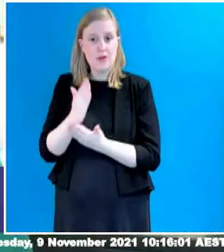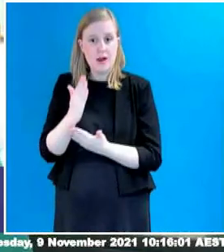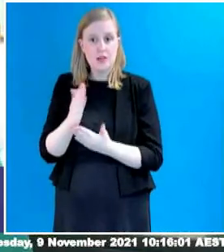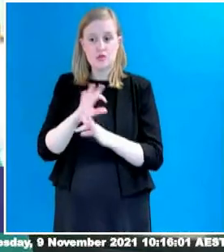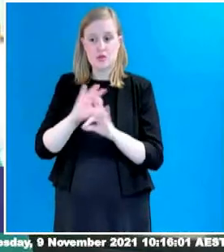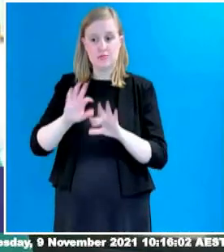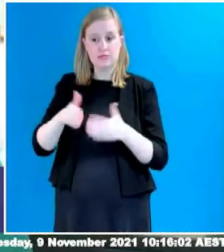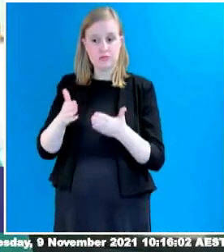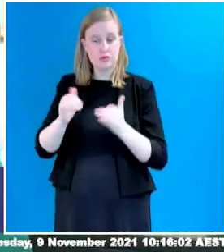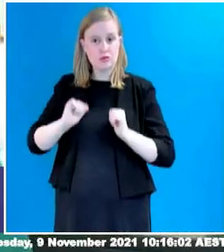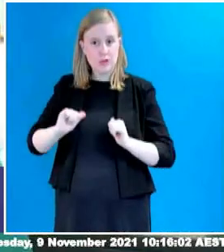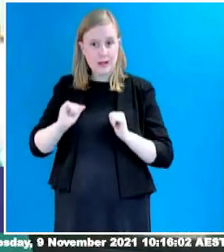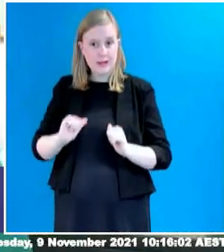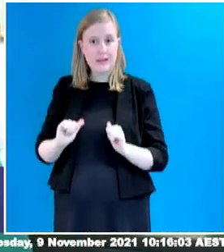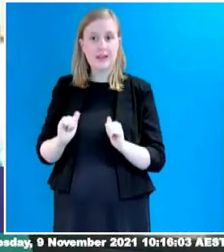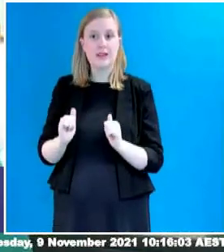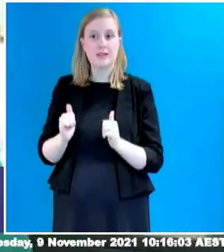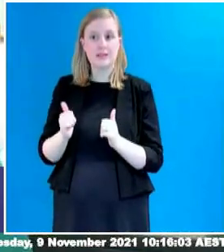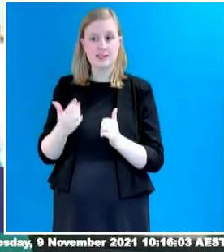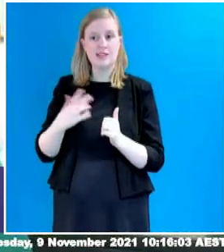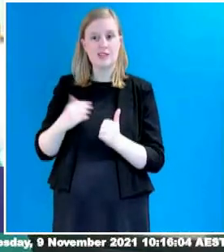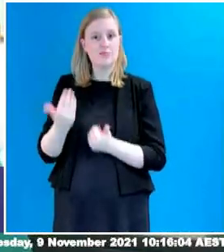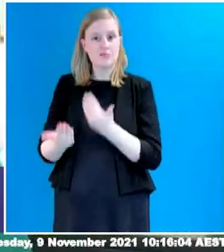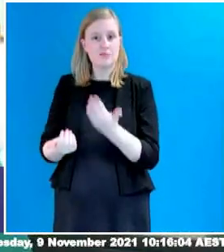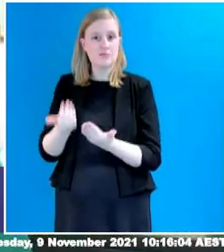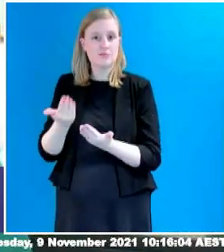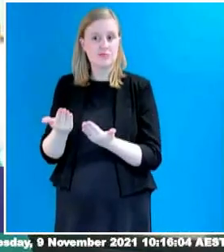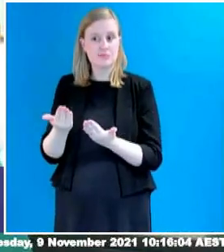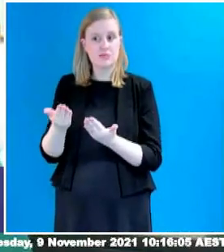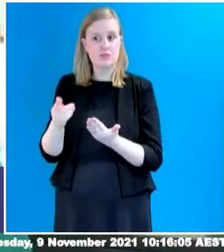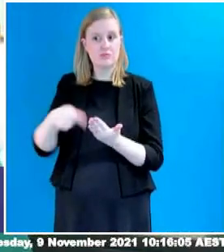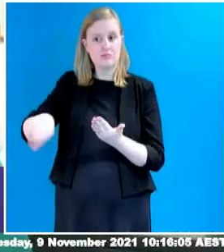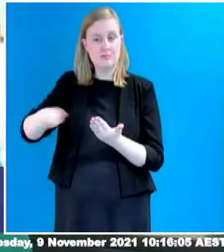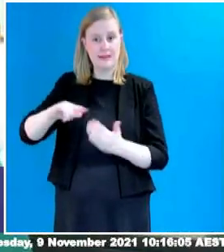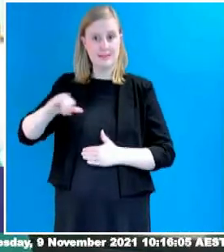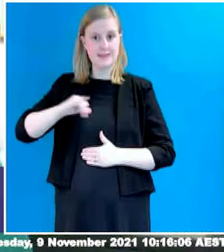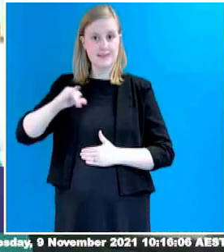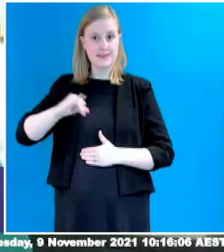So that's something that has been worked on in the last two years and there will be online training.